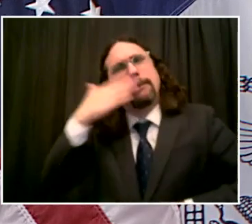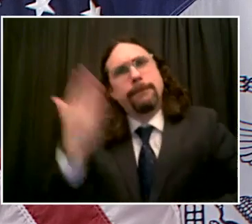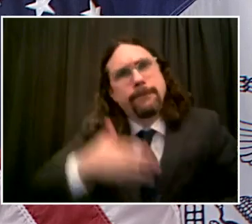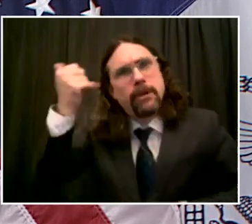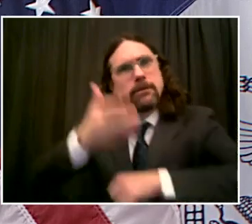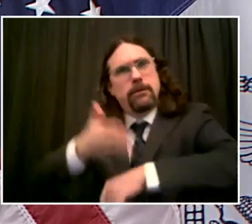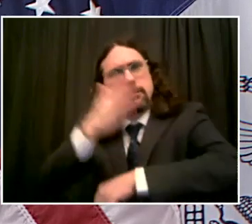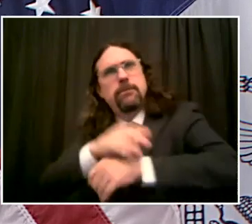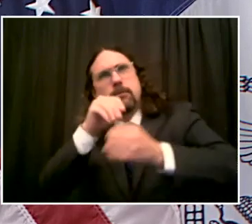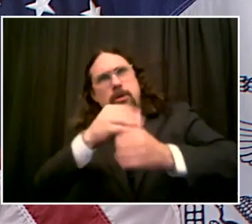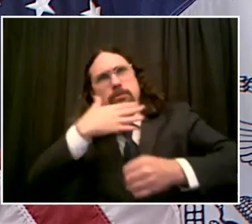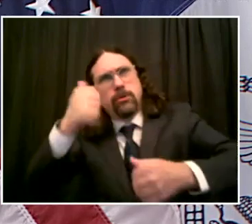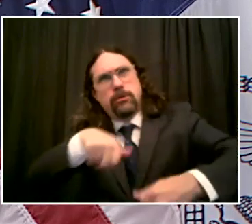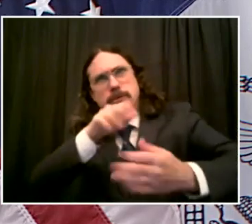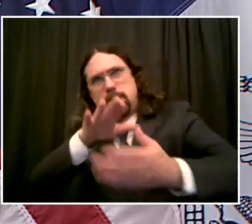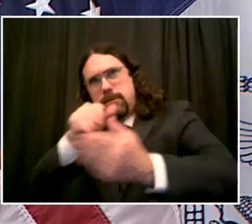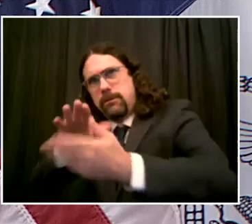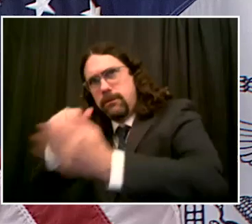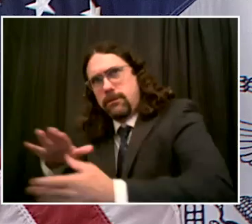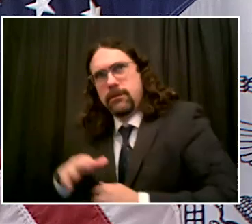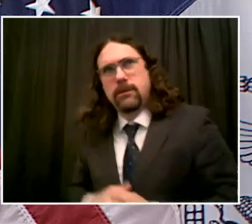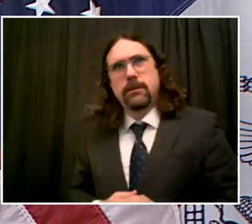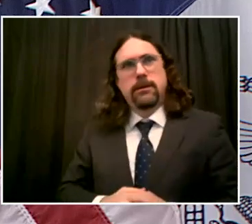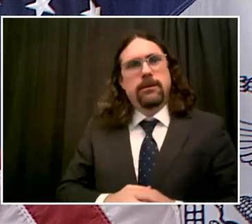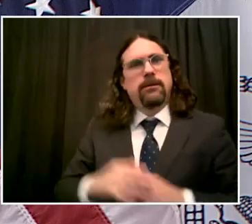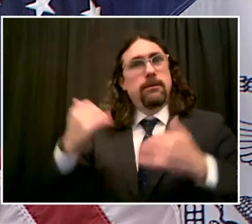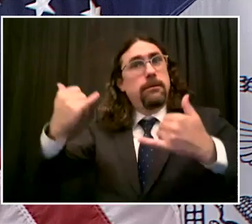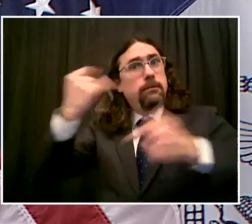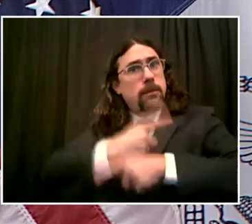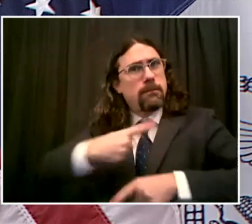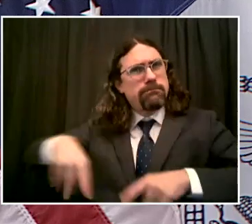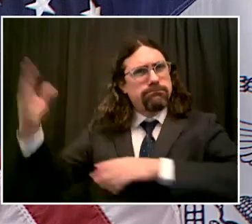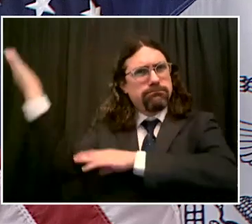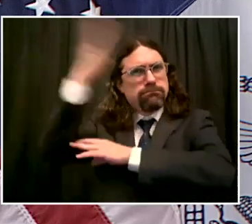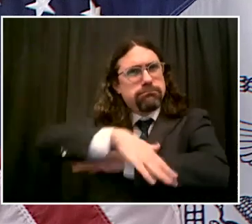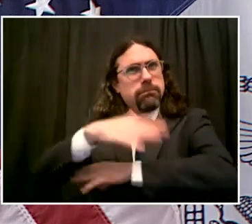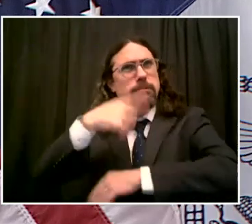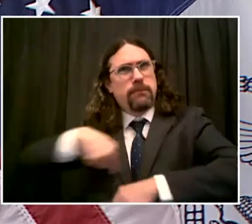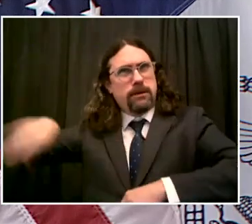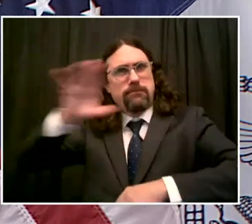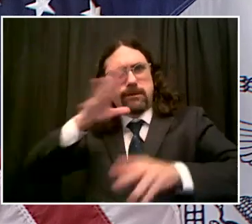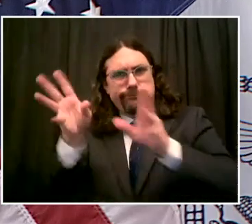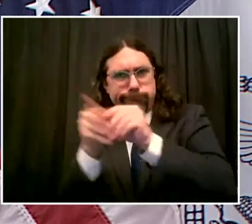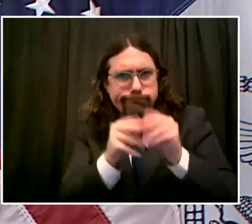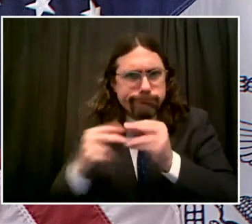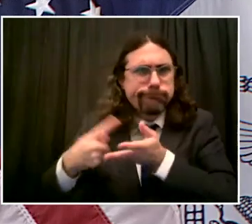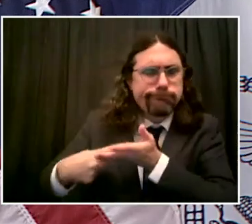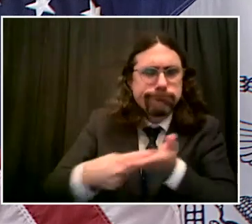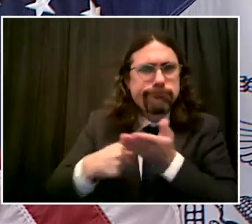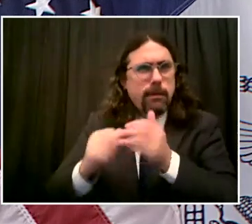OFFICERS WERE MOBILIZED TO THE RIGHT LOCATION, THAT'S WHAT WE ARE LOOKING AT TODAY IN DETAIL TO MAKE SURE STRATEGICALLY THAT NYPD IS IN THE STRONGEST POSITION.